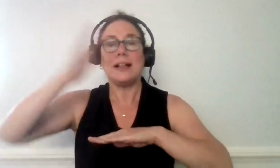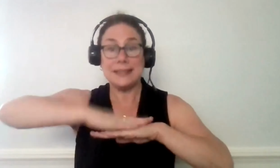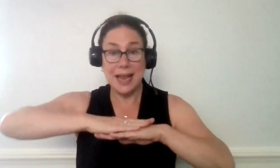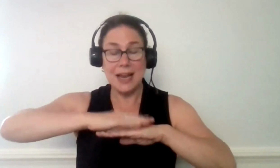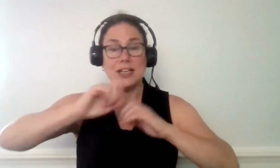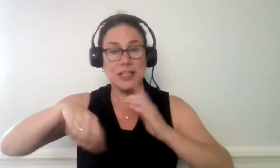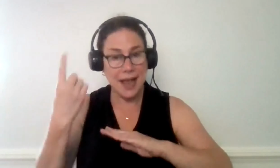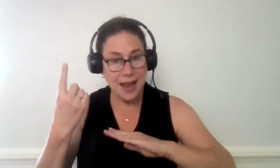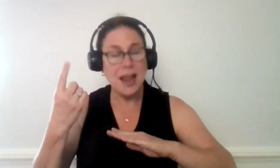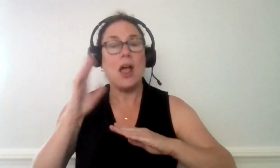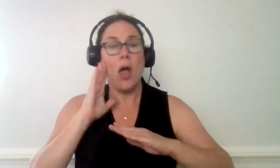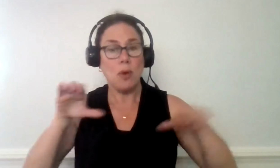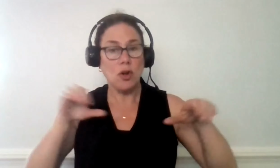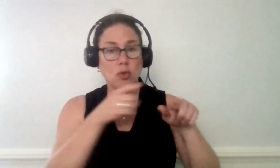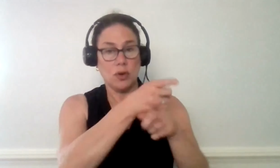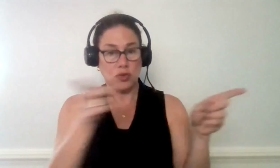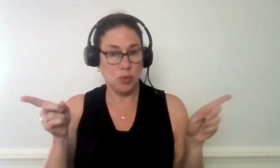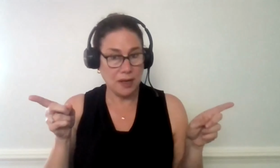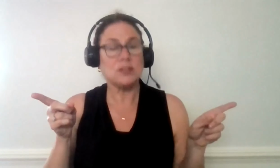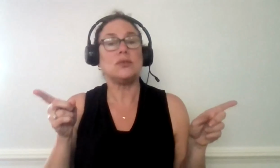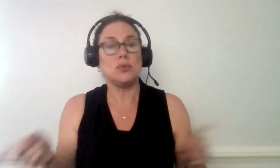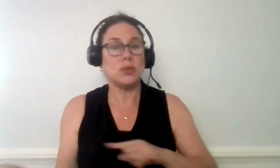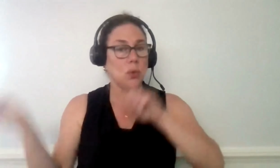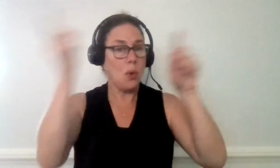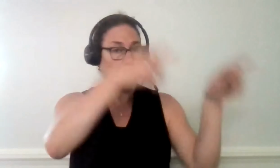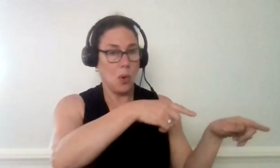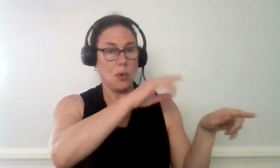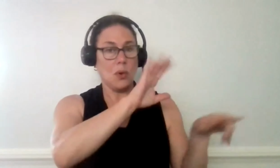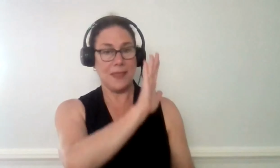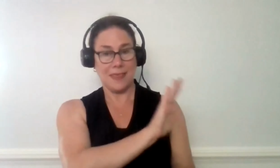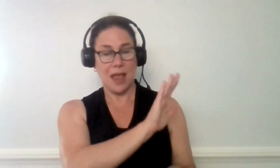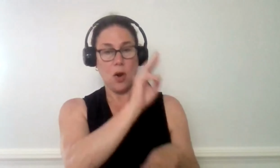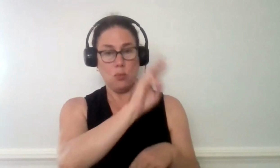And I would encourage you to go over to their website and seeing what other